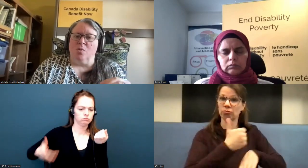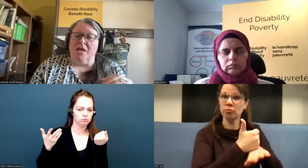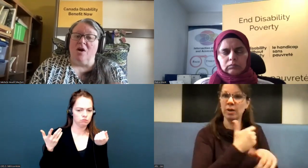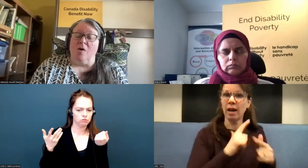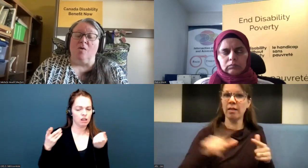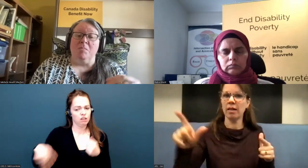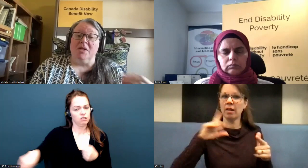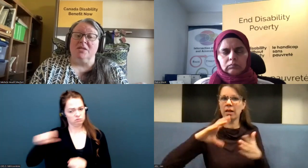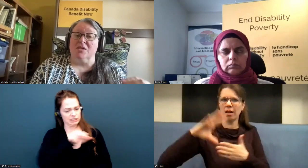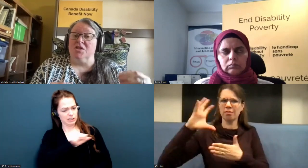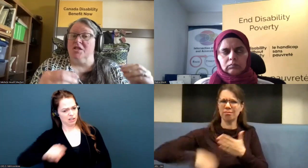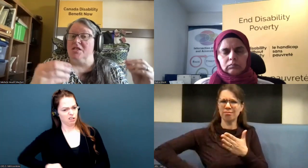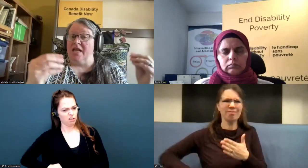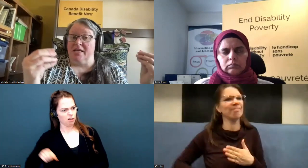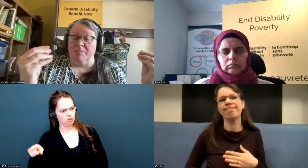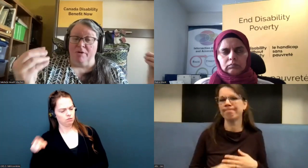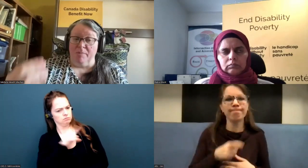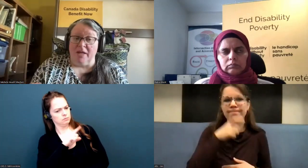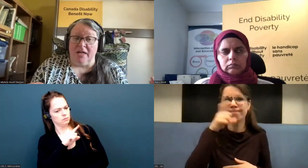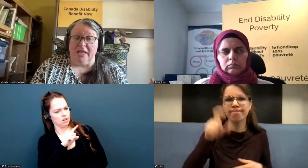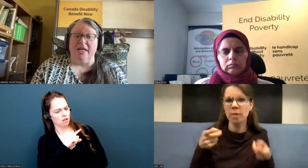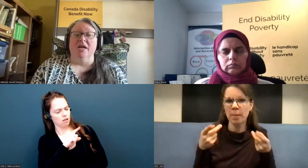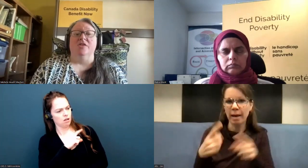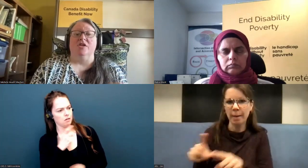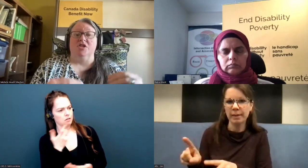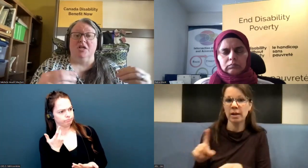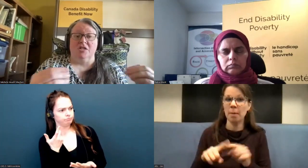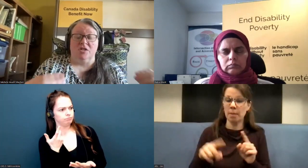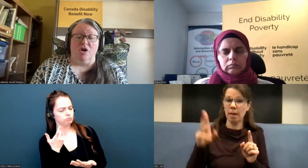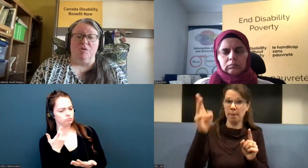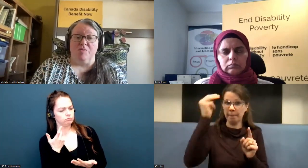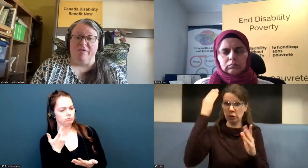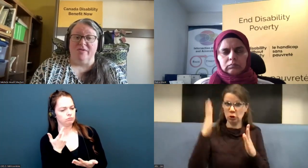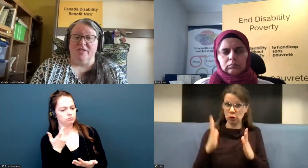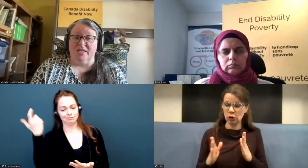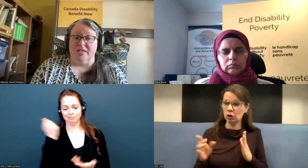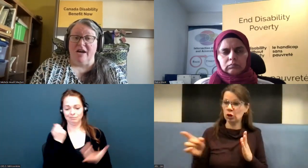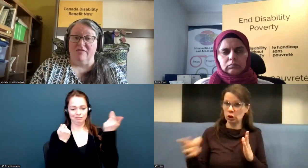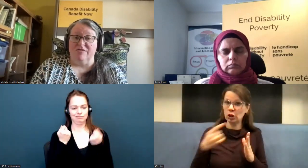WE KNOW THE MINISTER, SHE SAID IT PUBLICLY THAT SHE HAS TOLD PROVINCES AND TERRITORIES